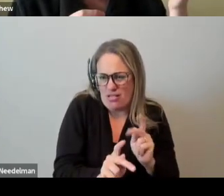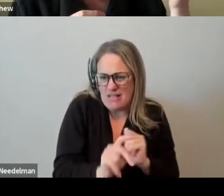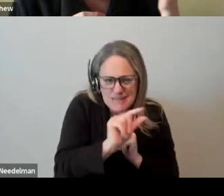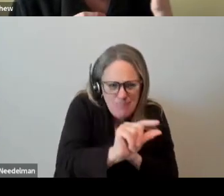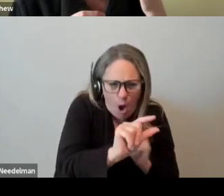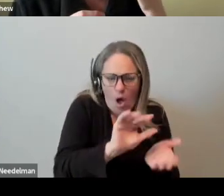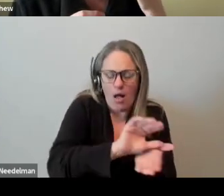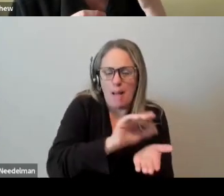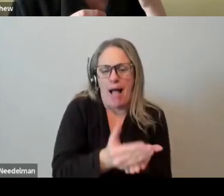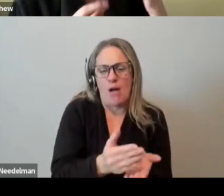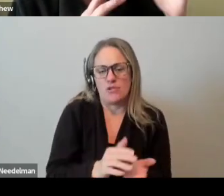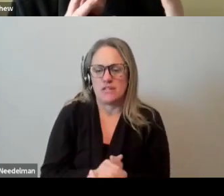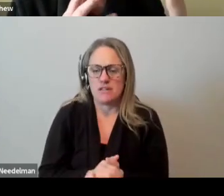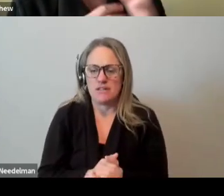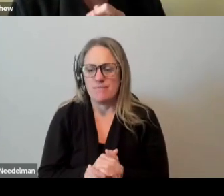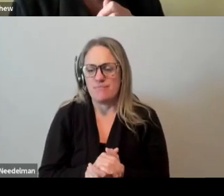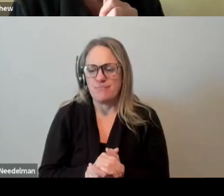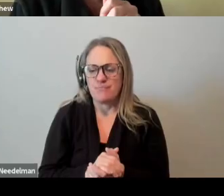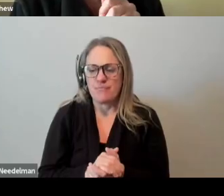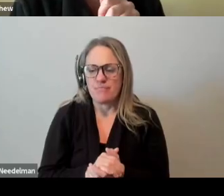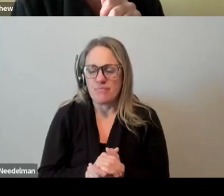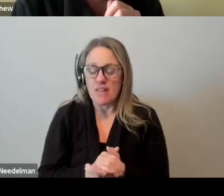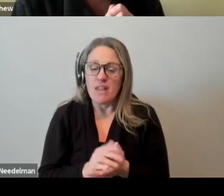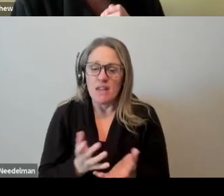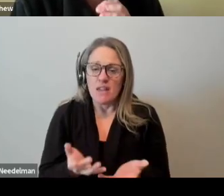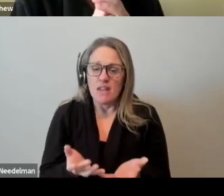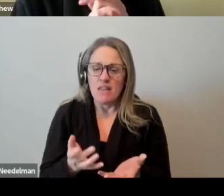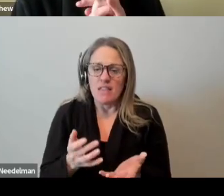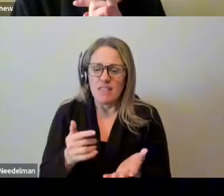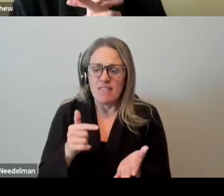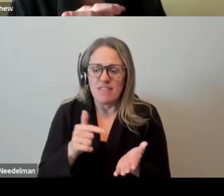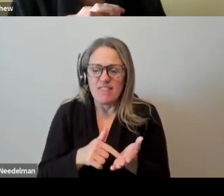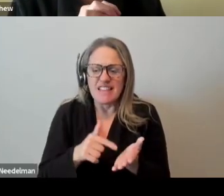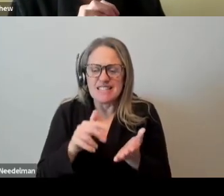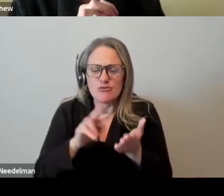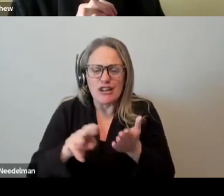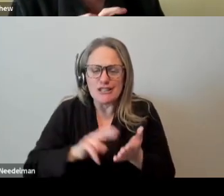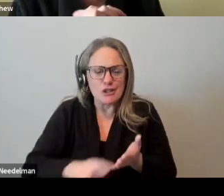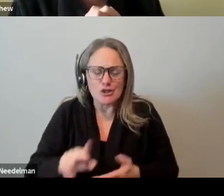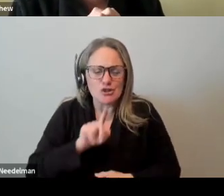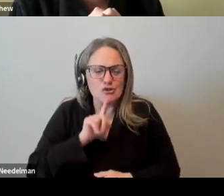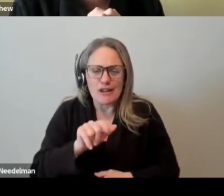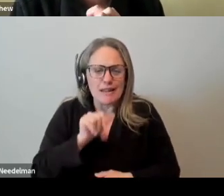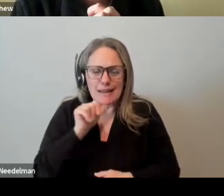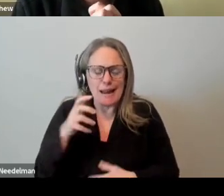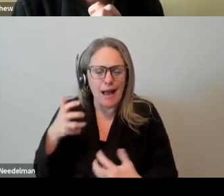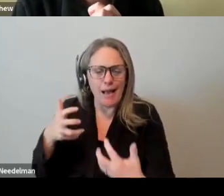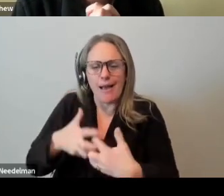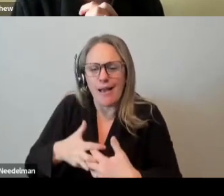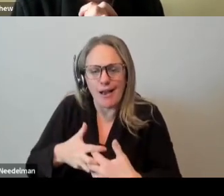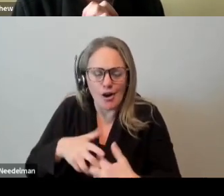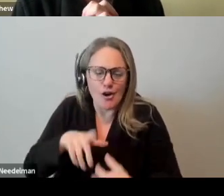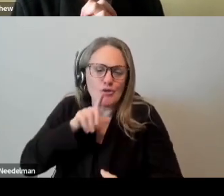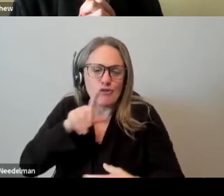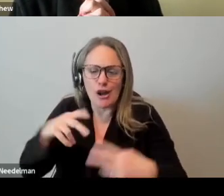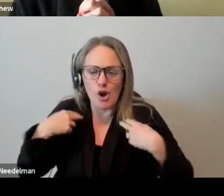And that that means that this research doesn't map onto real human experiences. Most disabilities are variable or dynamic.